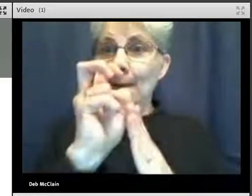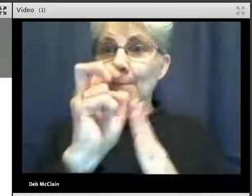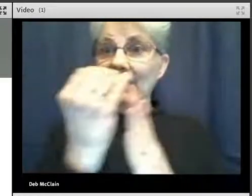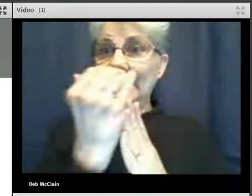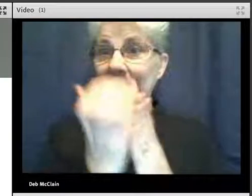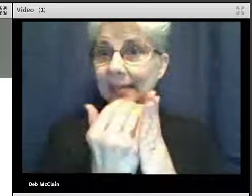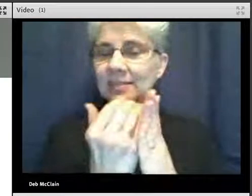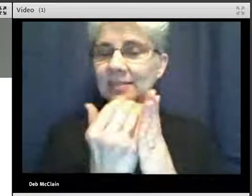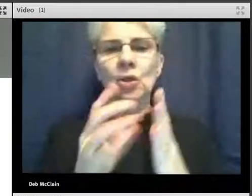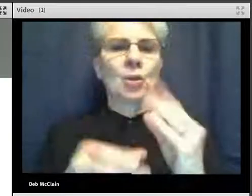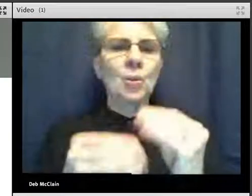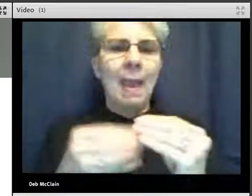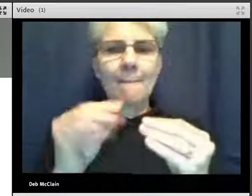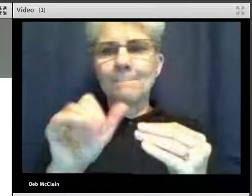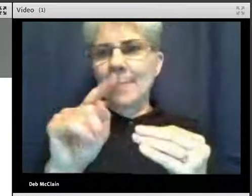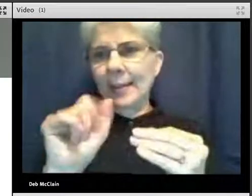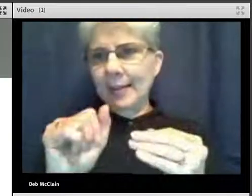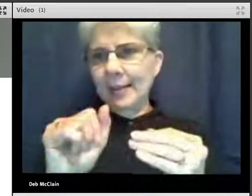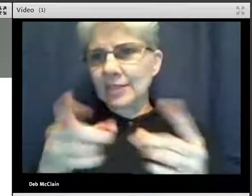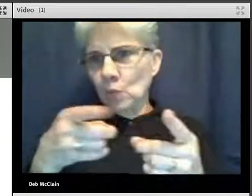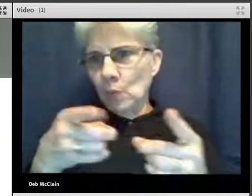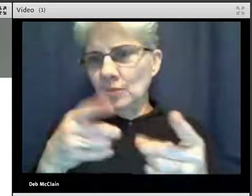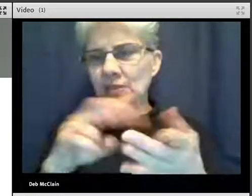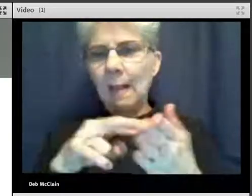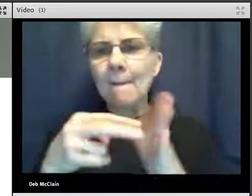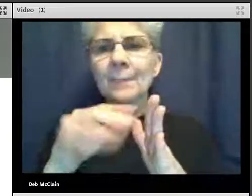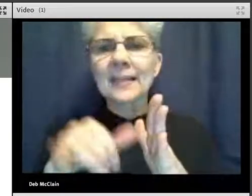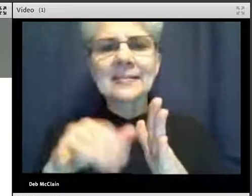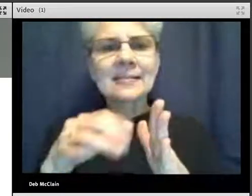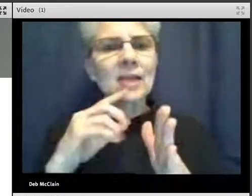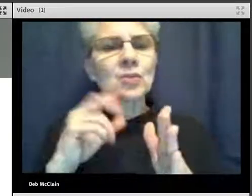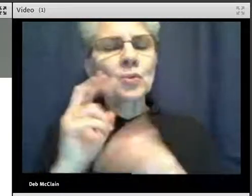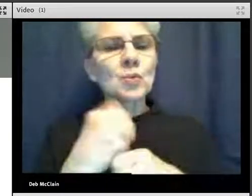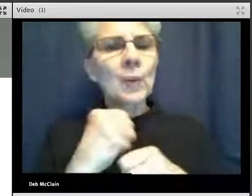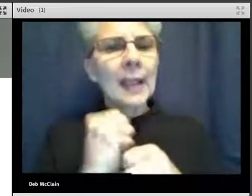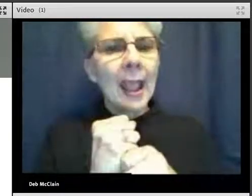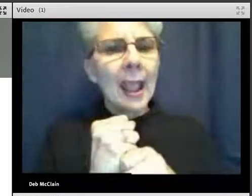You add meta descriptions to your Web pages. That means you create like a summary